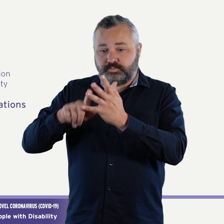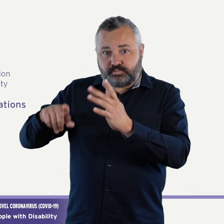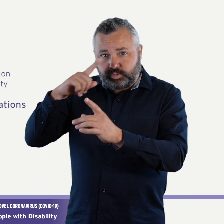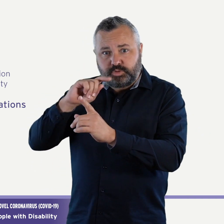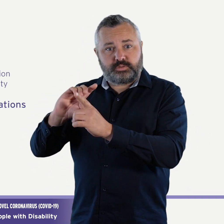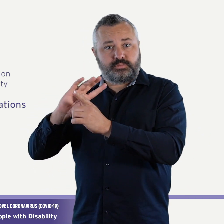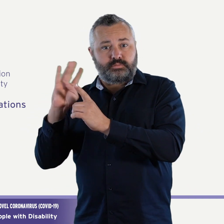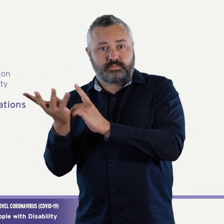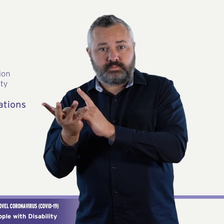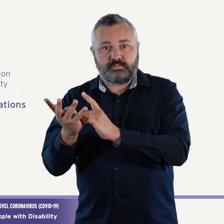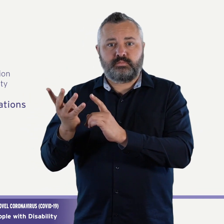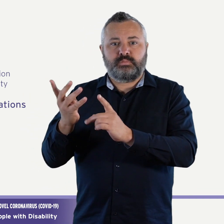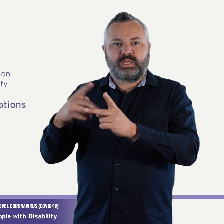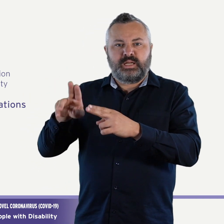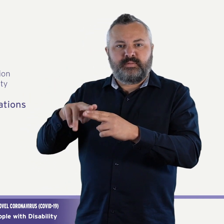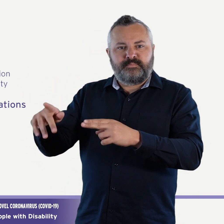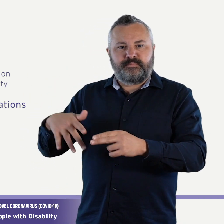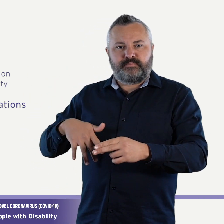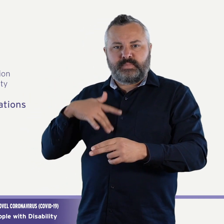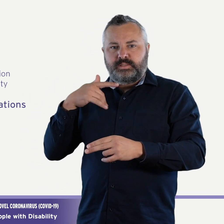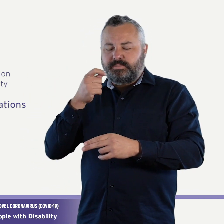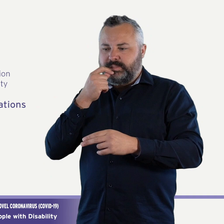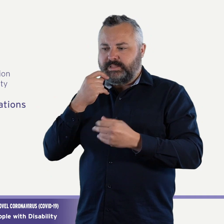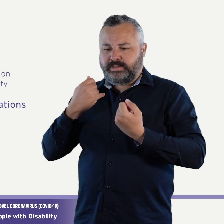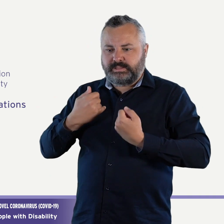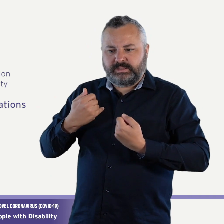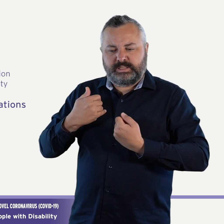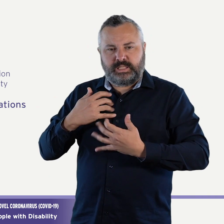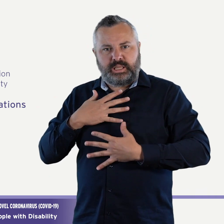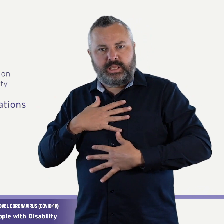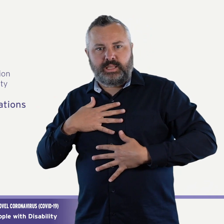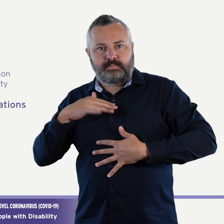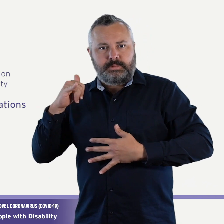Advise people with disability, their families, carers and -